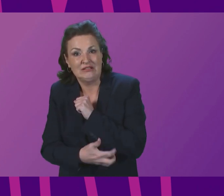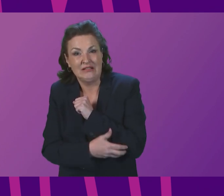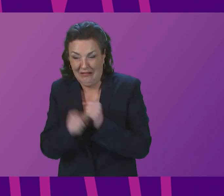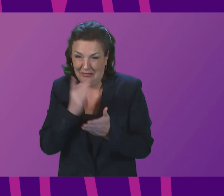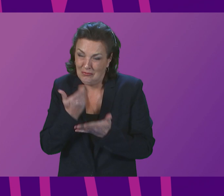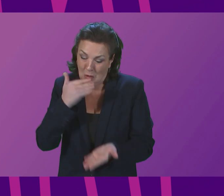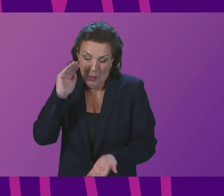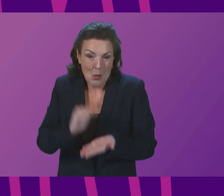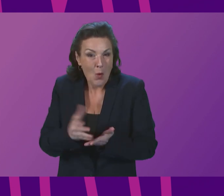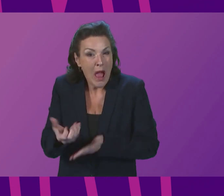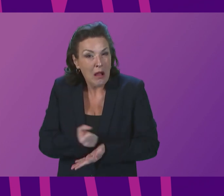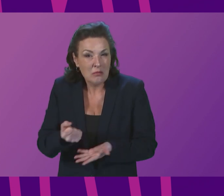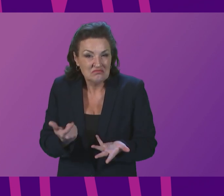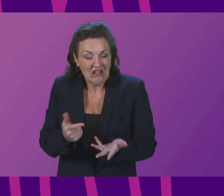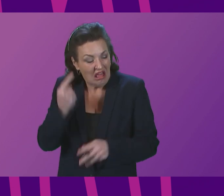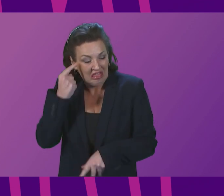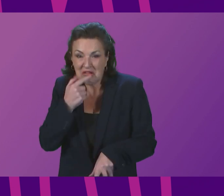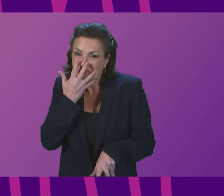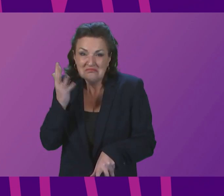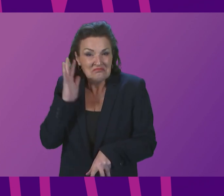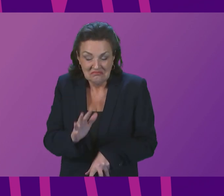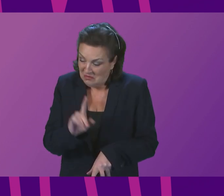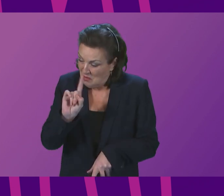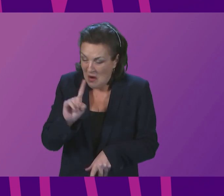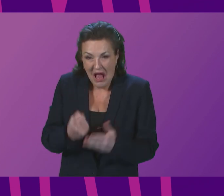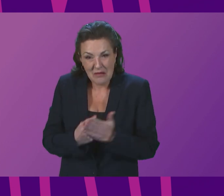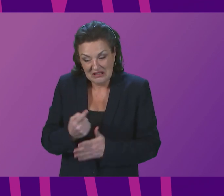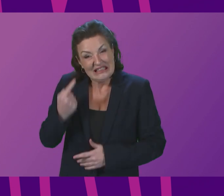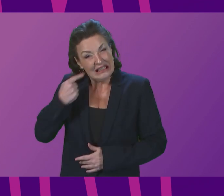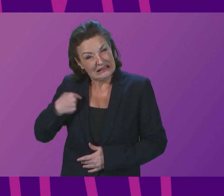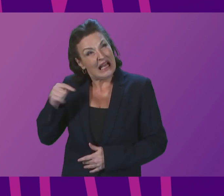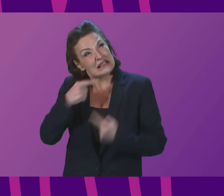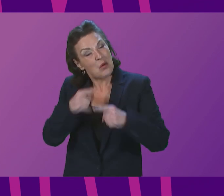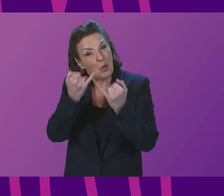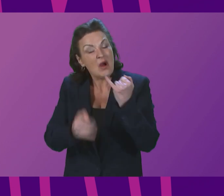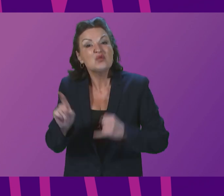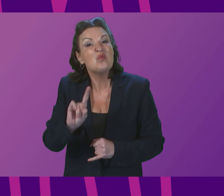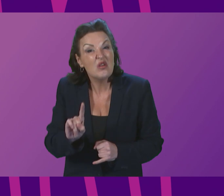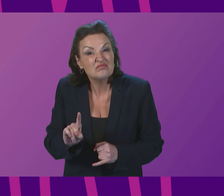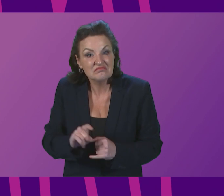which I think was shameful. The most shameful thing about the chancellor’s announcements yesterday is that he squirreled